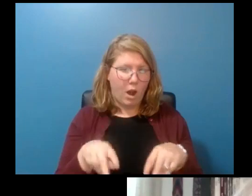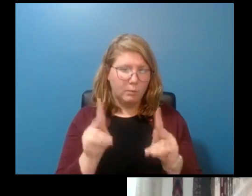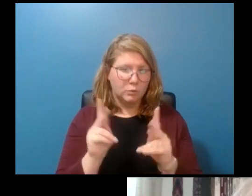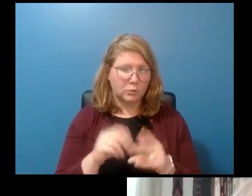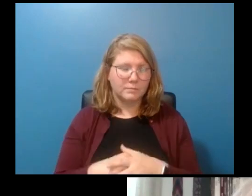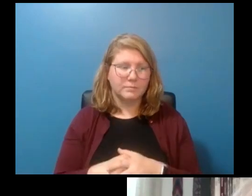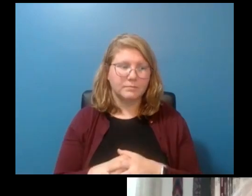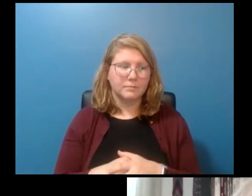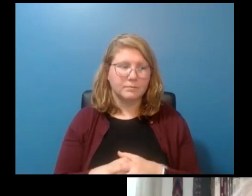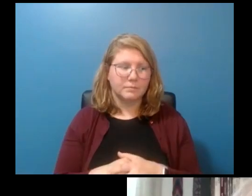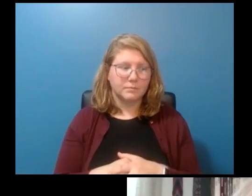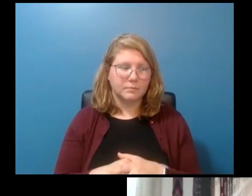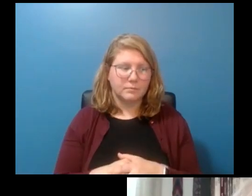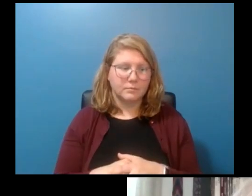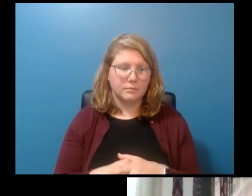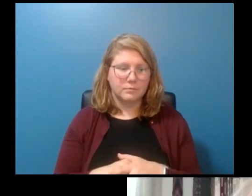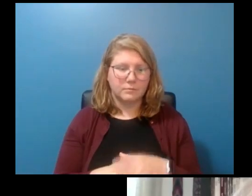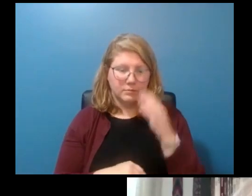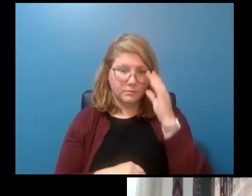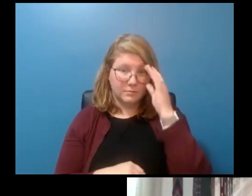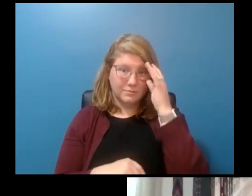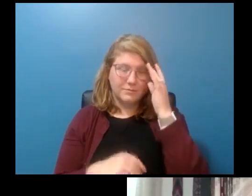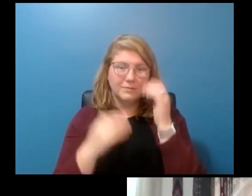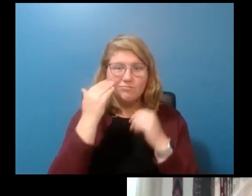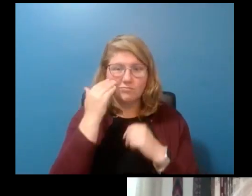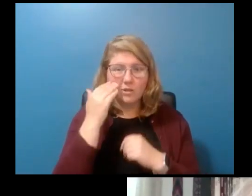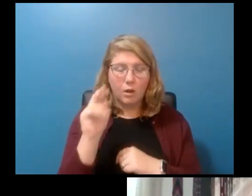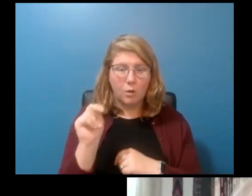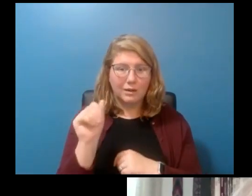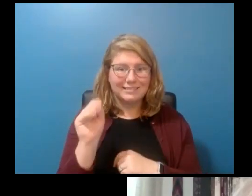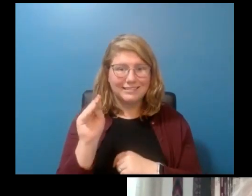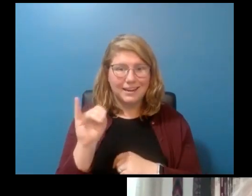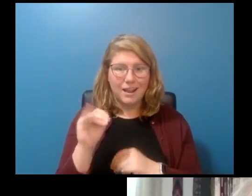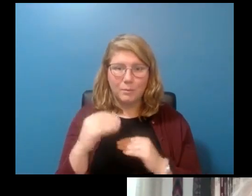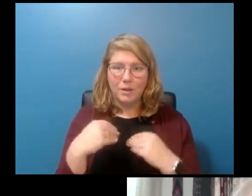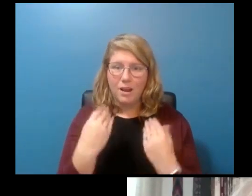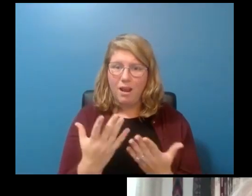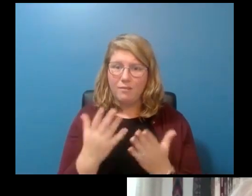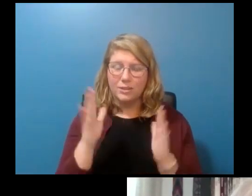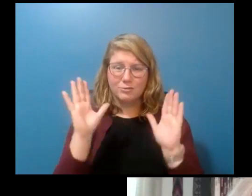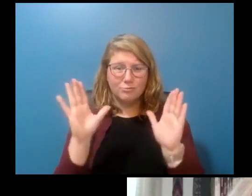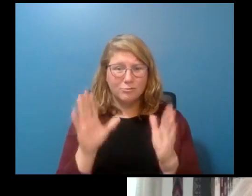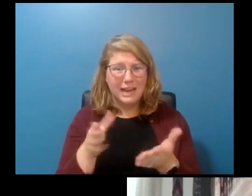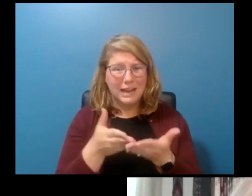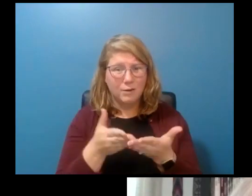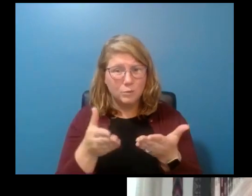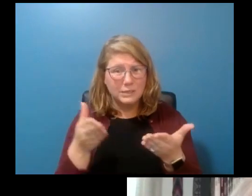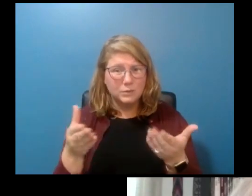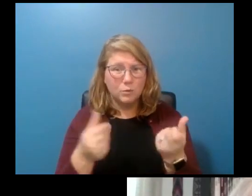loved one. Honestly, people get really bad information from friends and